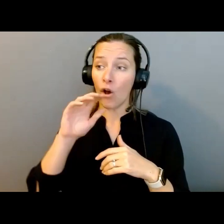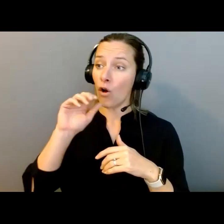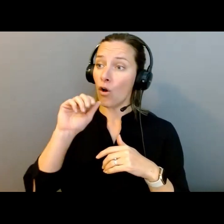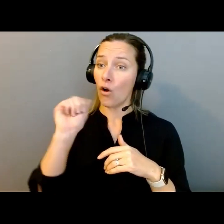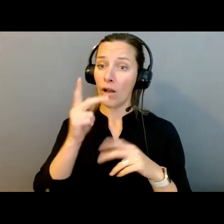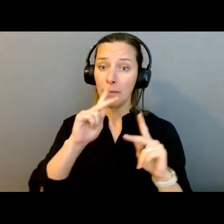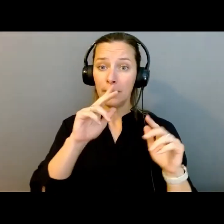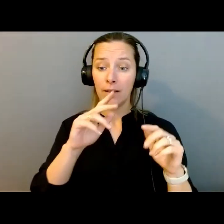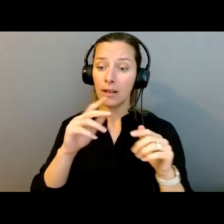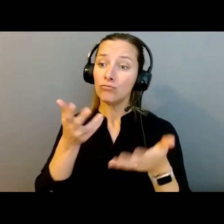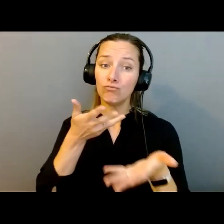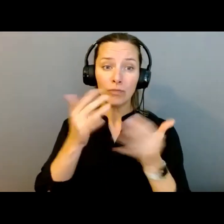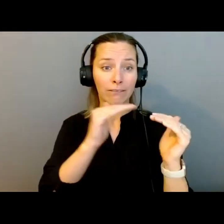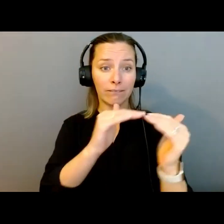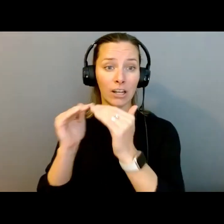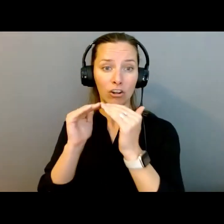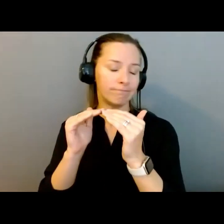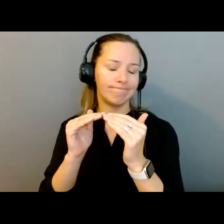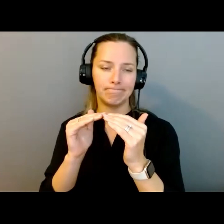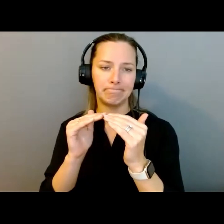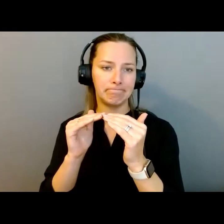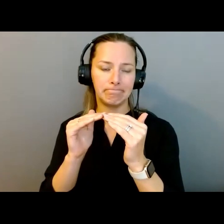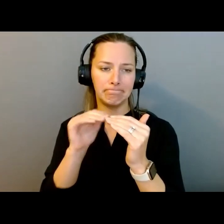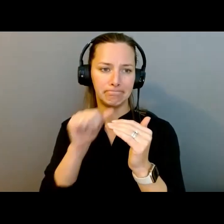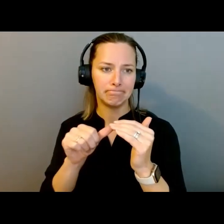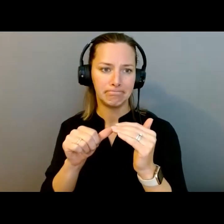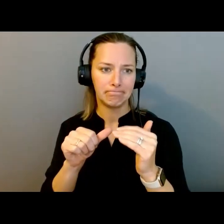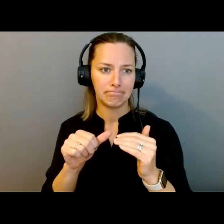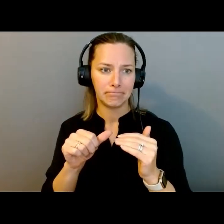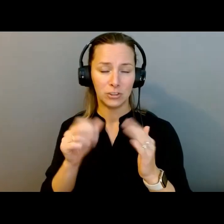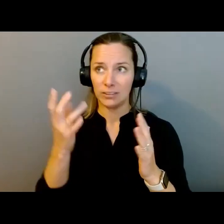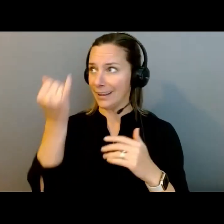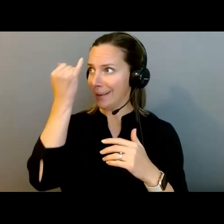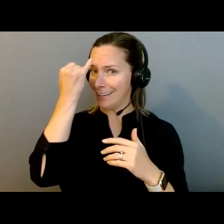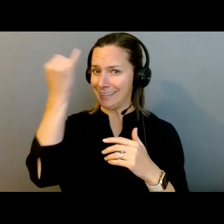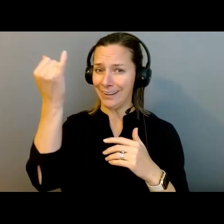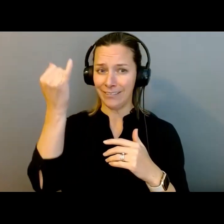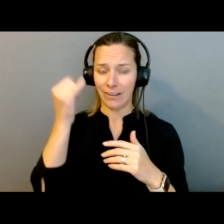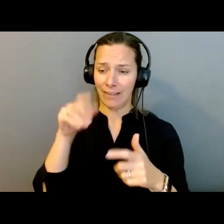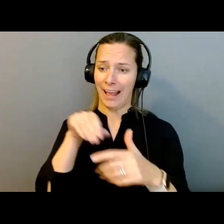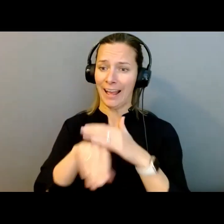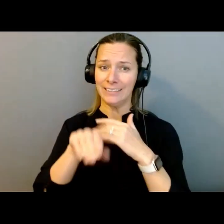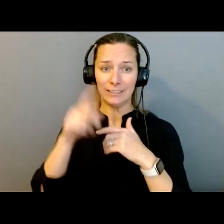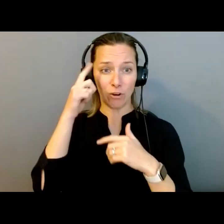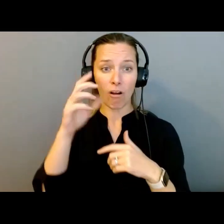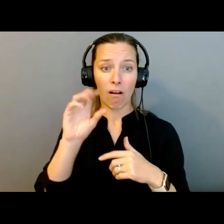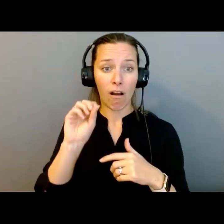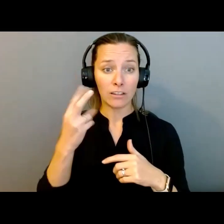equitably. Even the idea of having access to oxygen. Not all of us will be considered